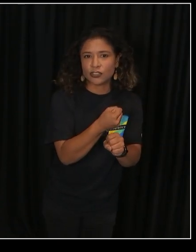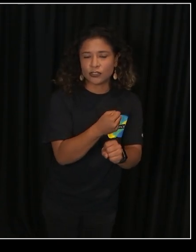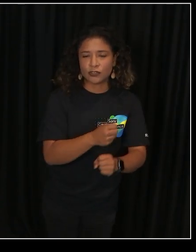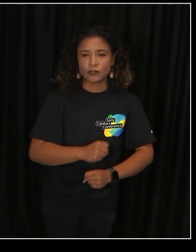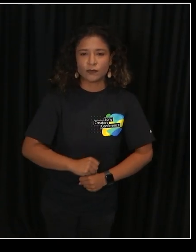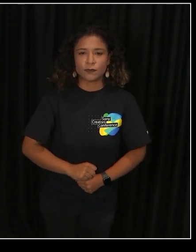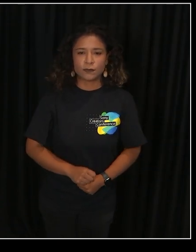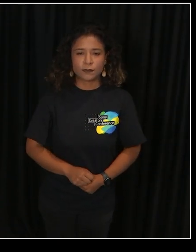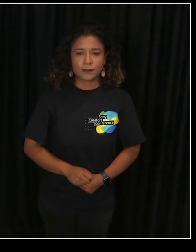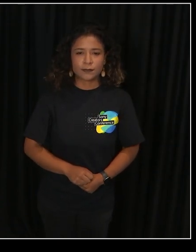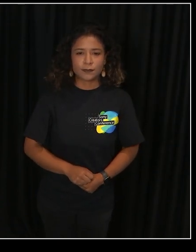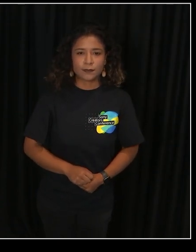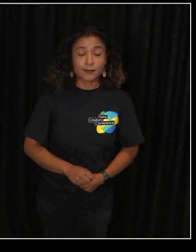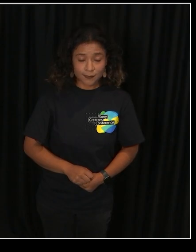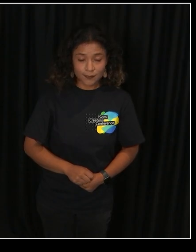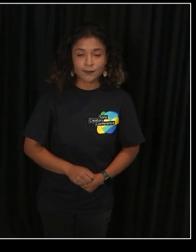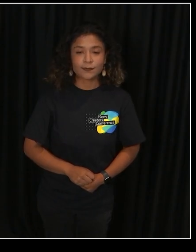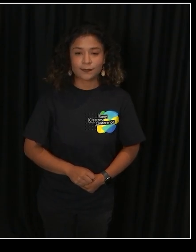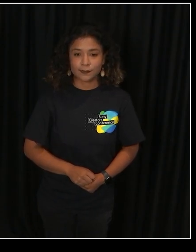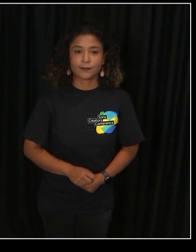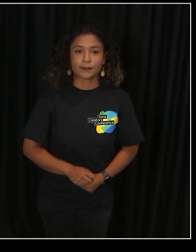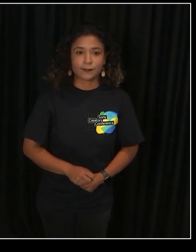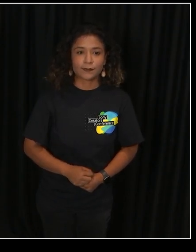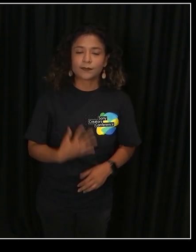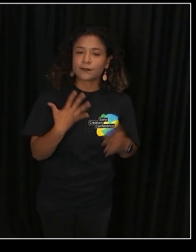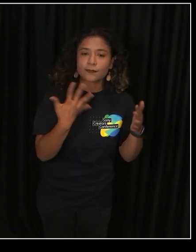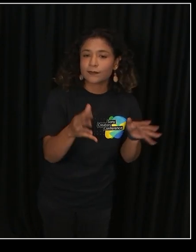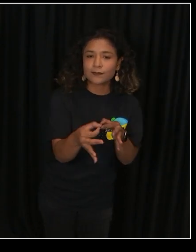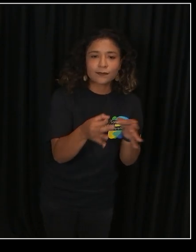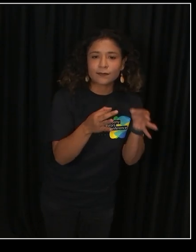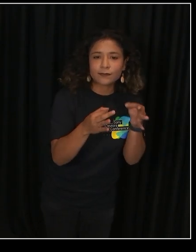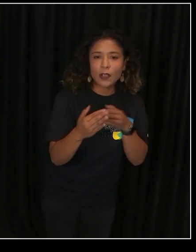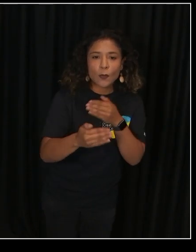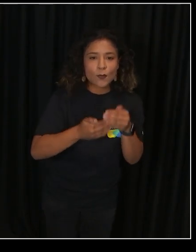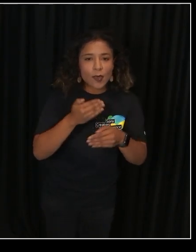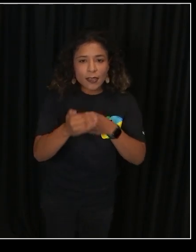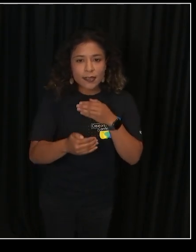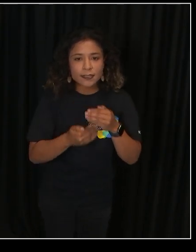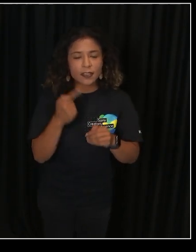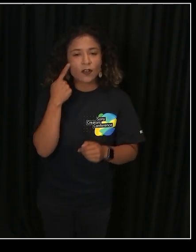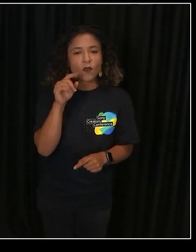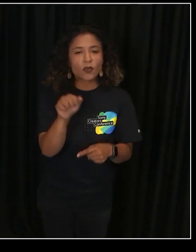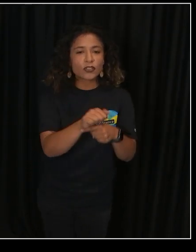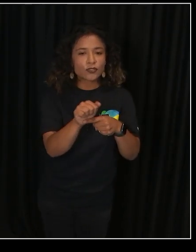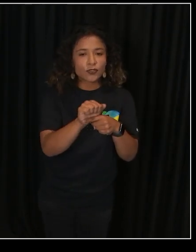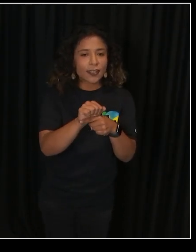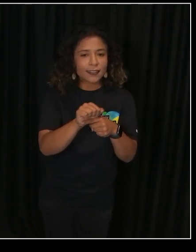Okay, so I've described the process for training agents.